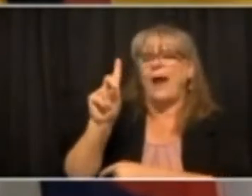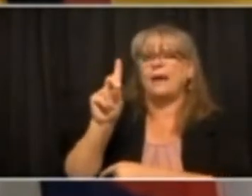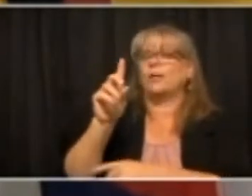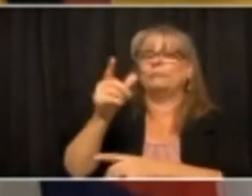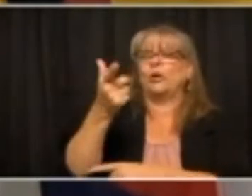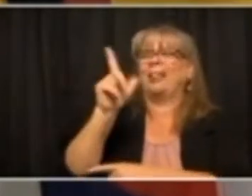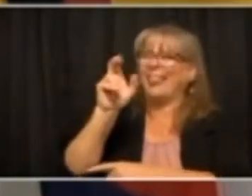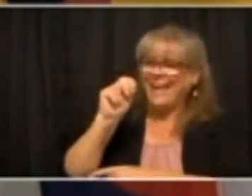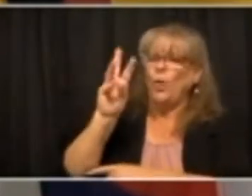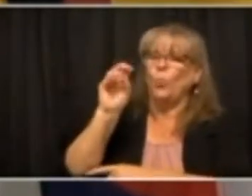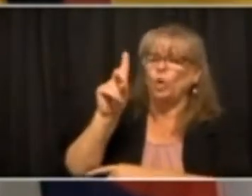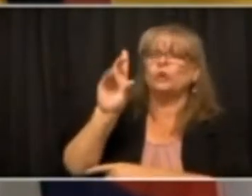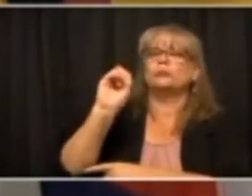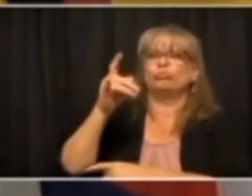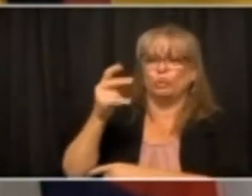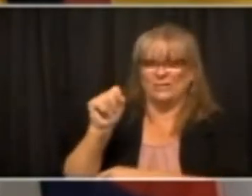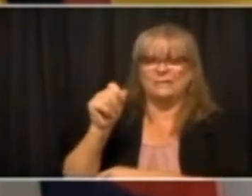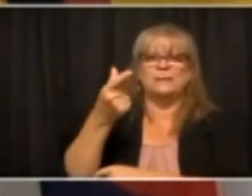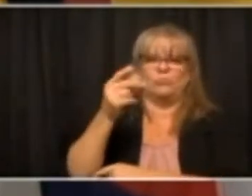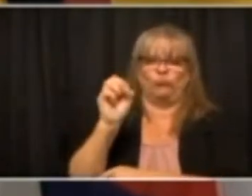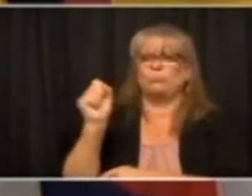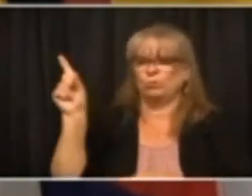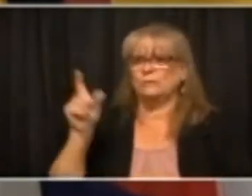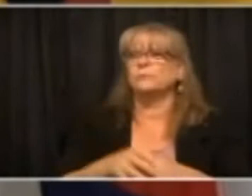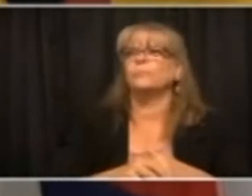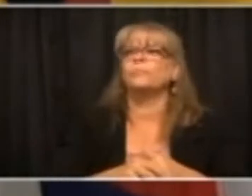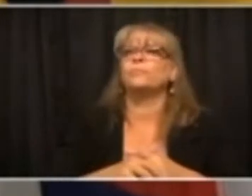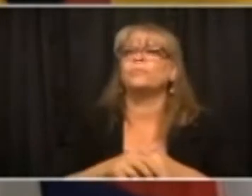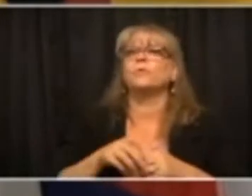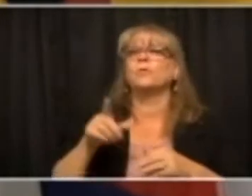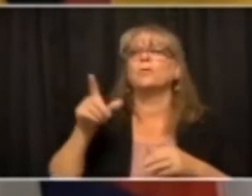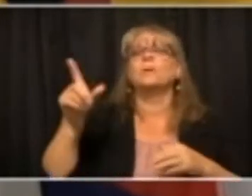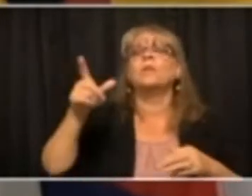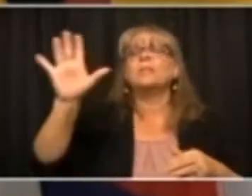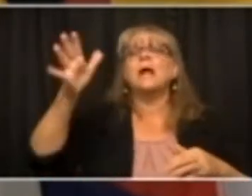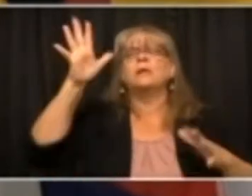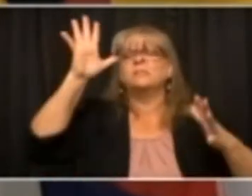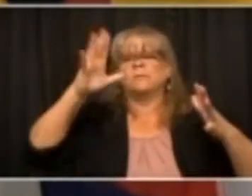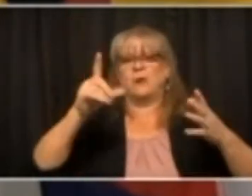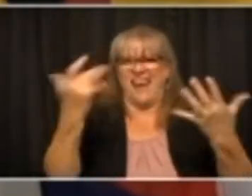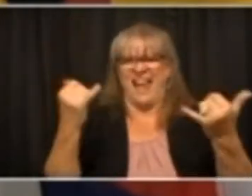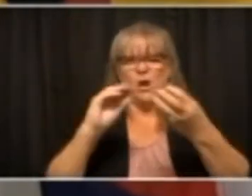all over the country as of monday evening the fire has grown to 27 000